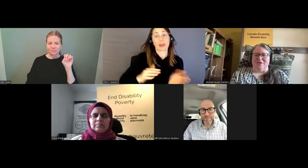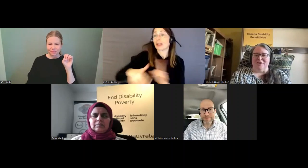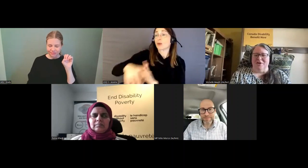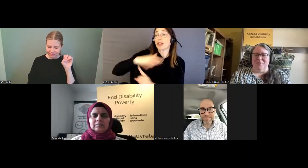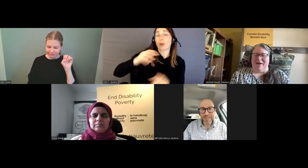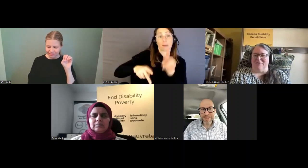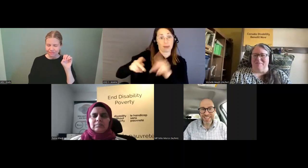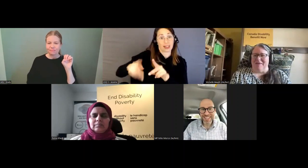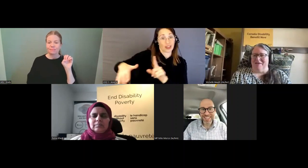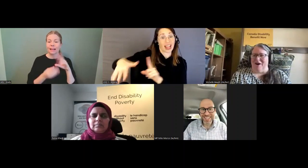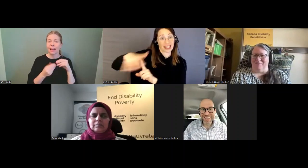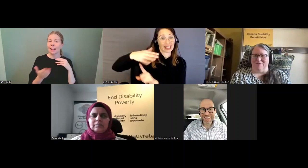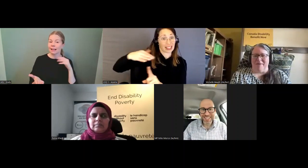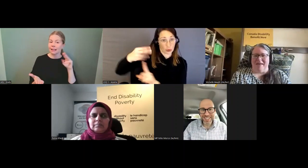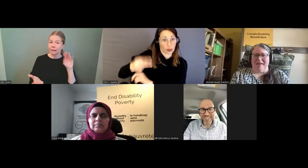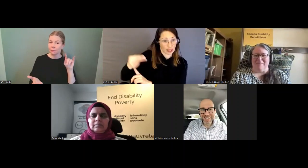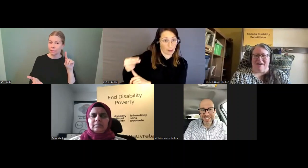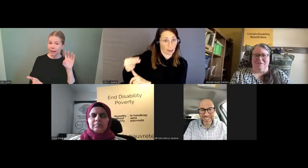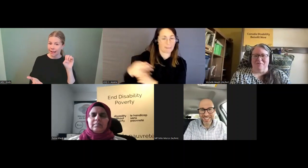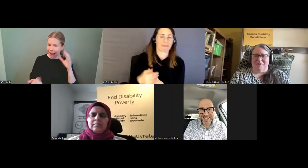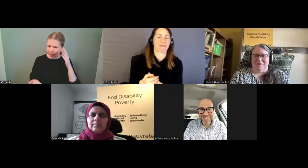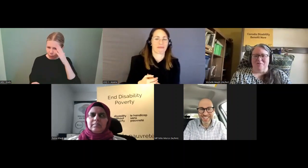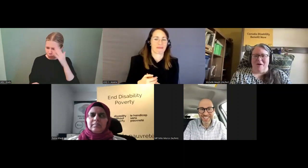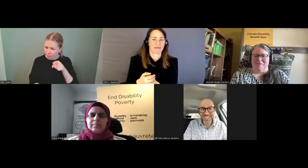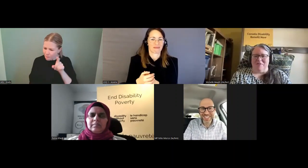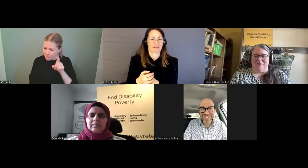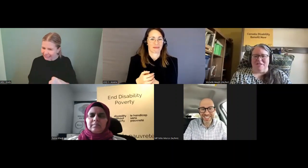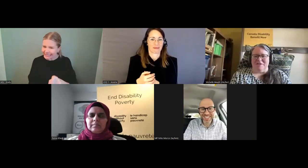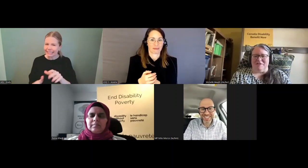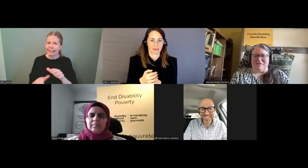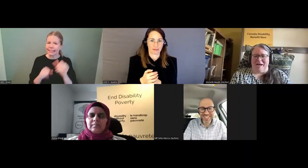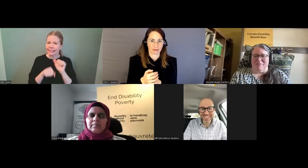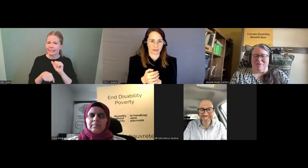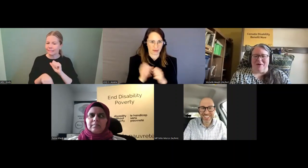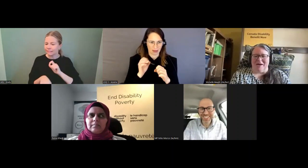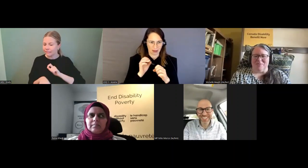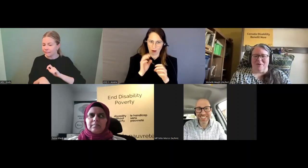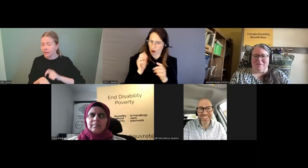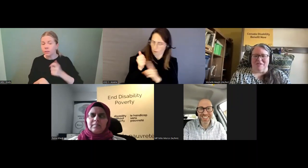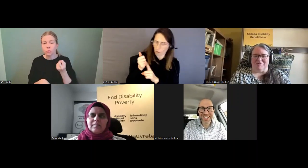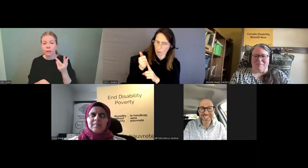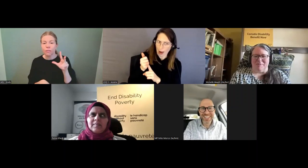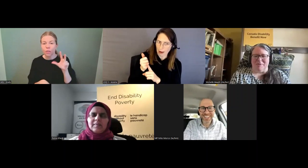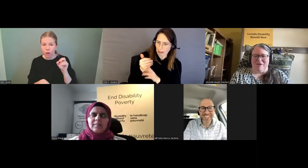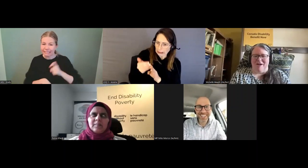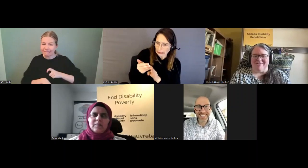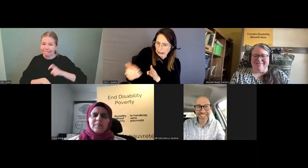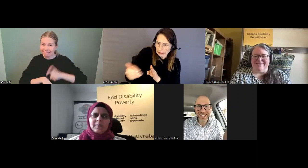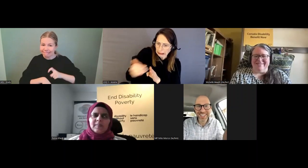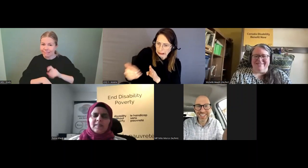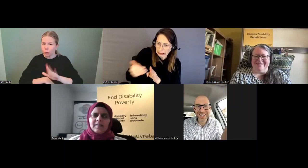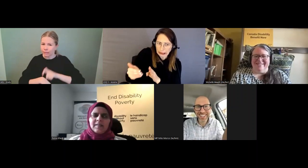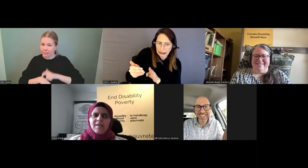YOU HAVE TO BE GONE FROM HERE BY 12:30 YOUR TIME, OTHERWISE WE'LL BE IN TROUBLE WITH ROSS.